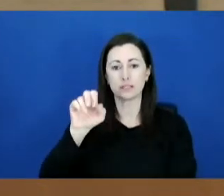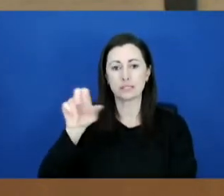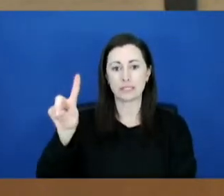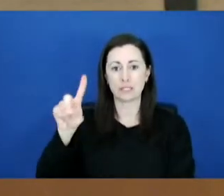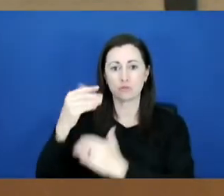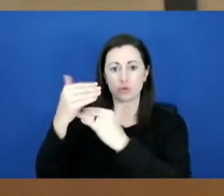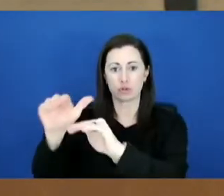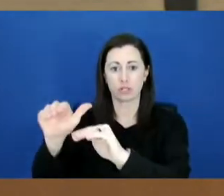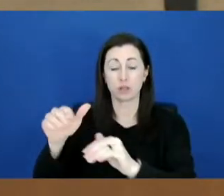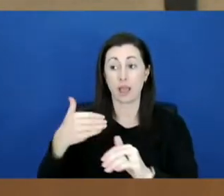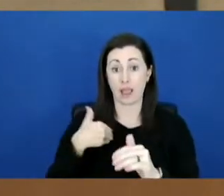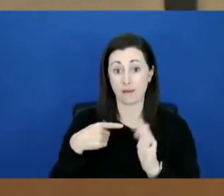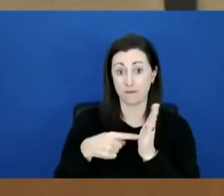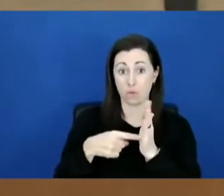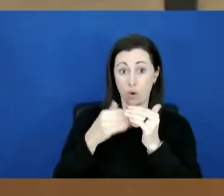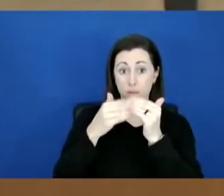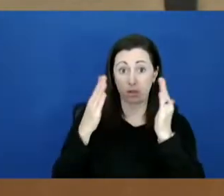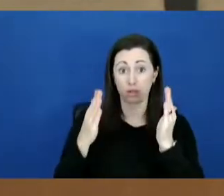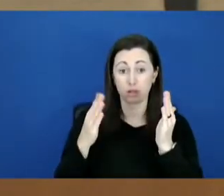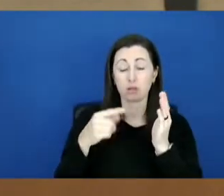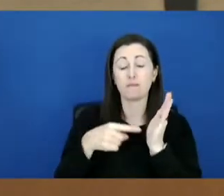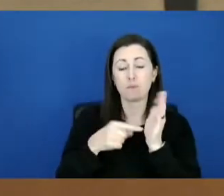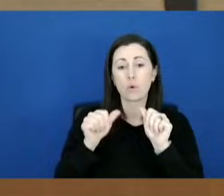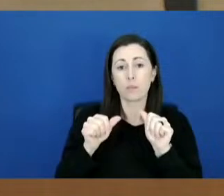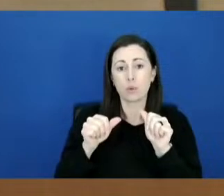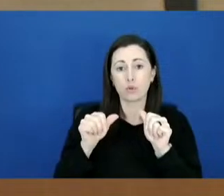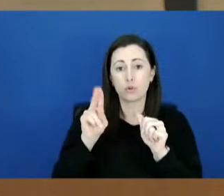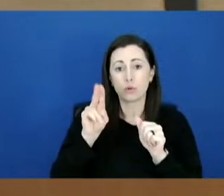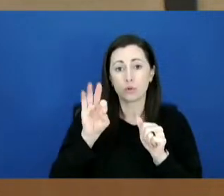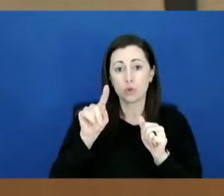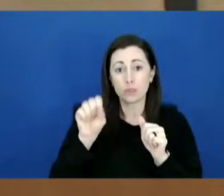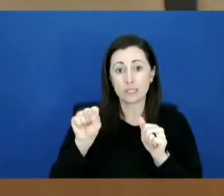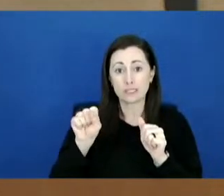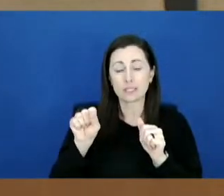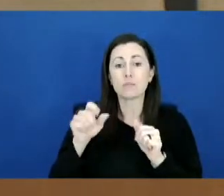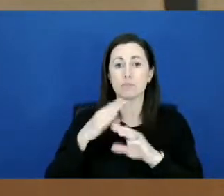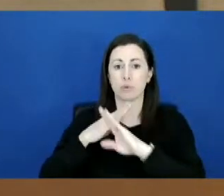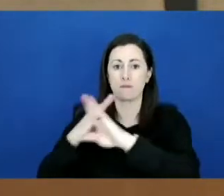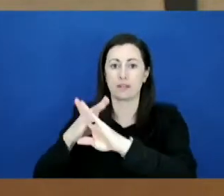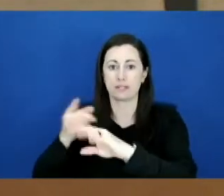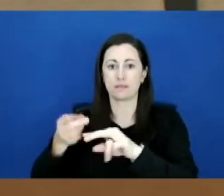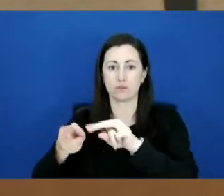ASCENT HOUSING IS THE LANDLORD. THEY HAVE A 20 YEAR DEED